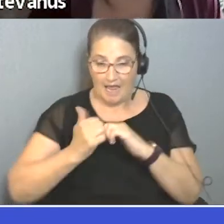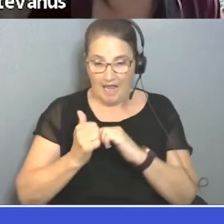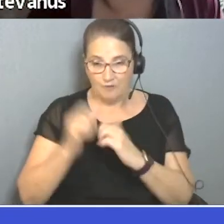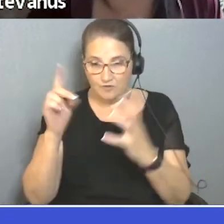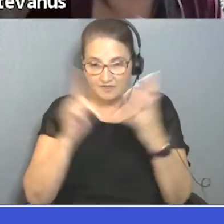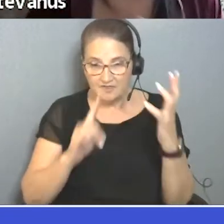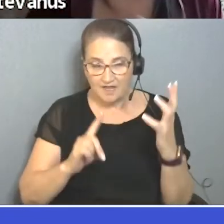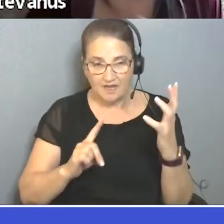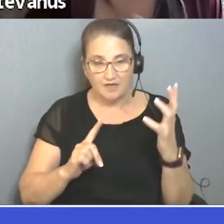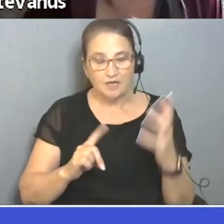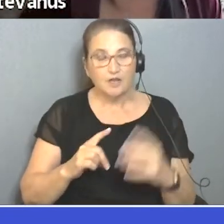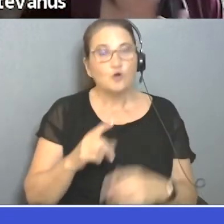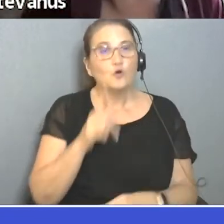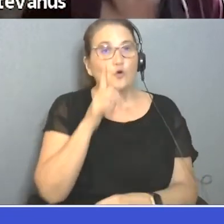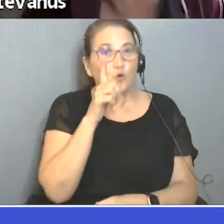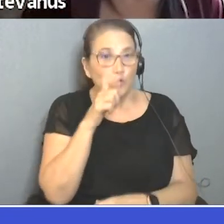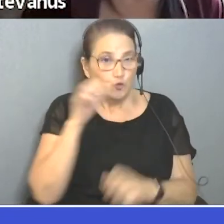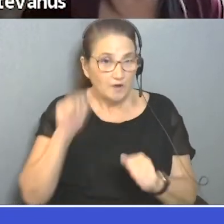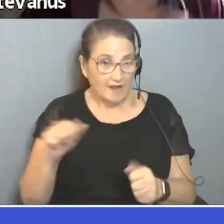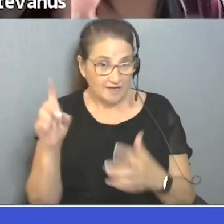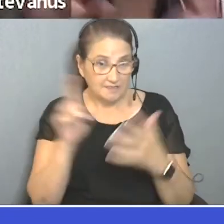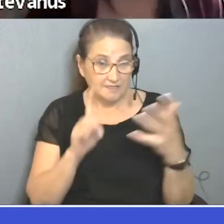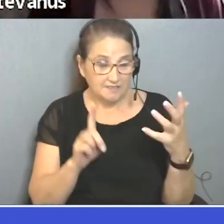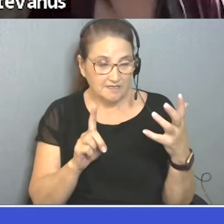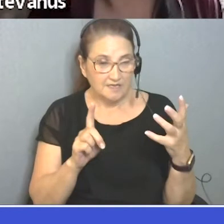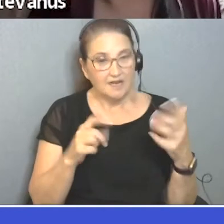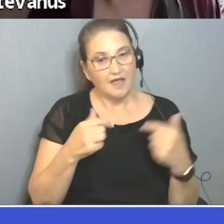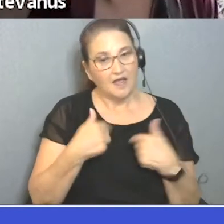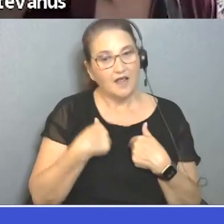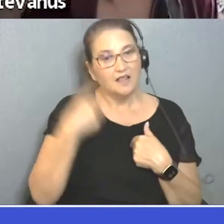design, and who gets to design? And I think that